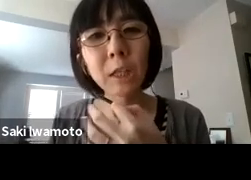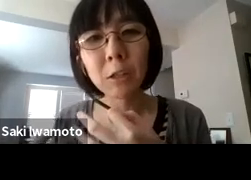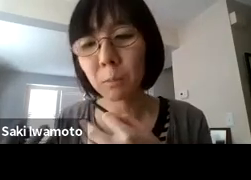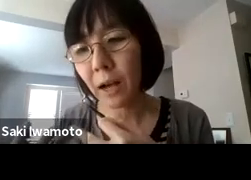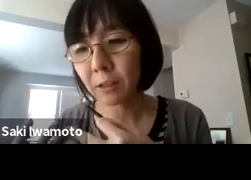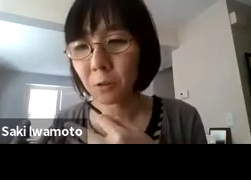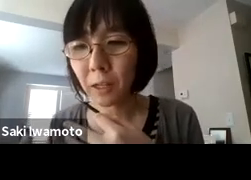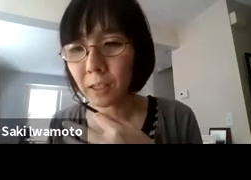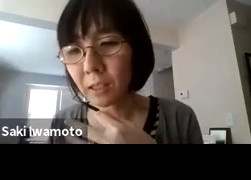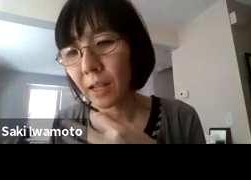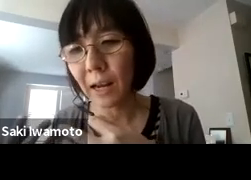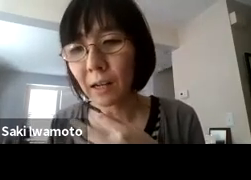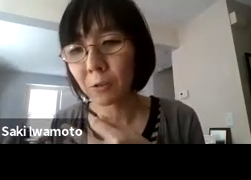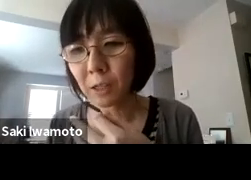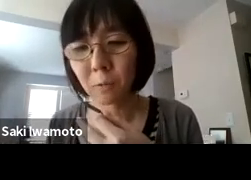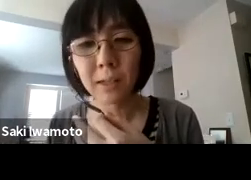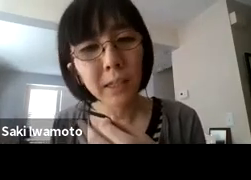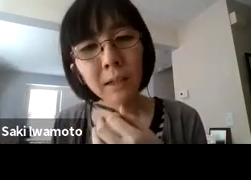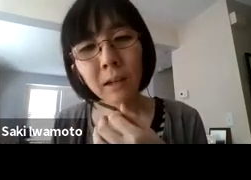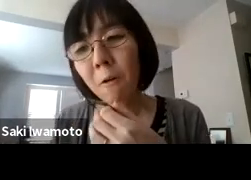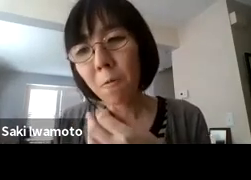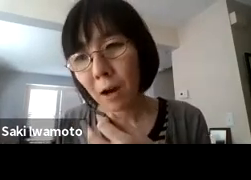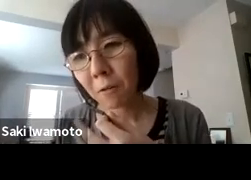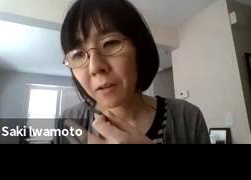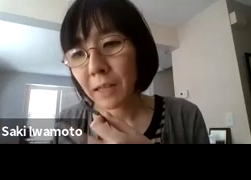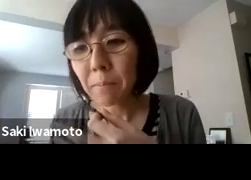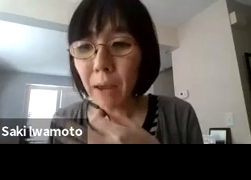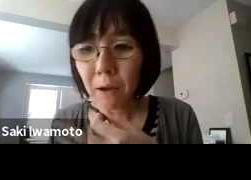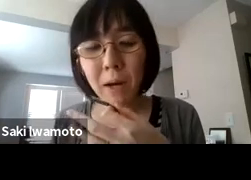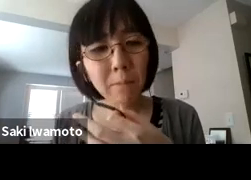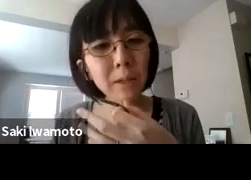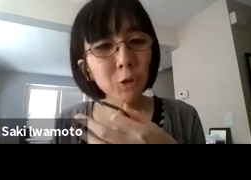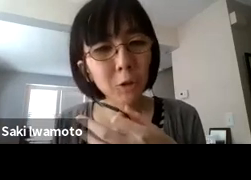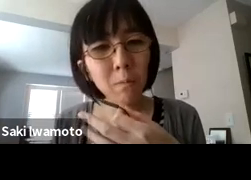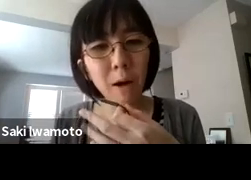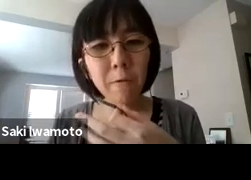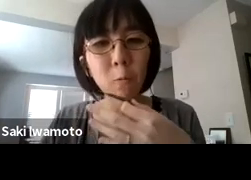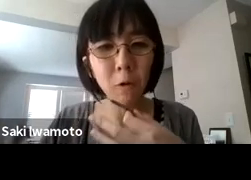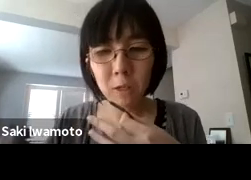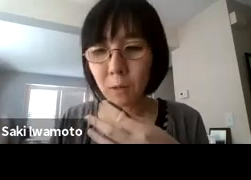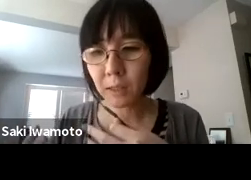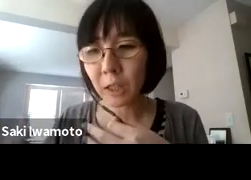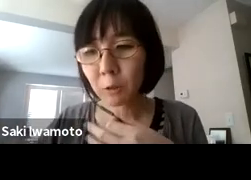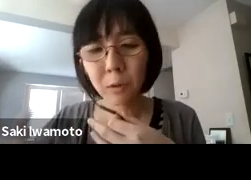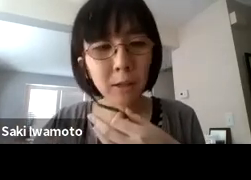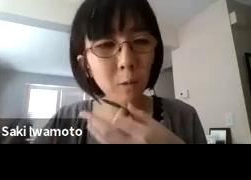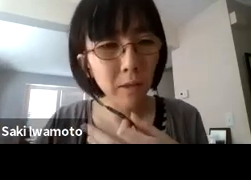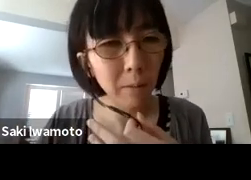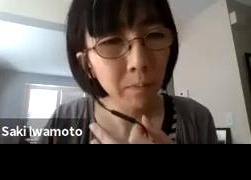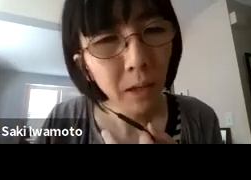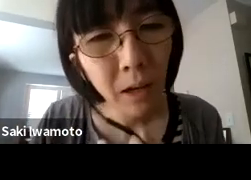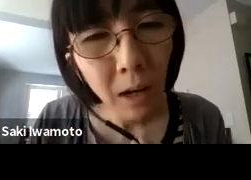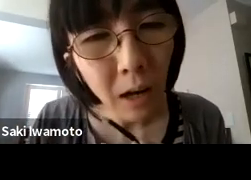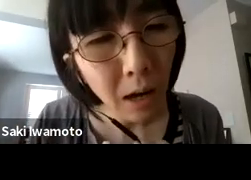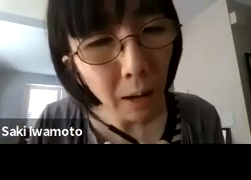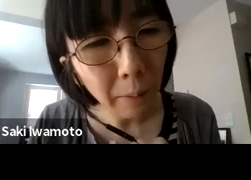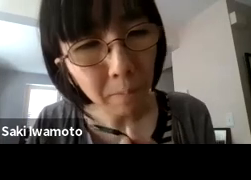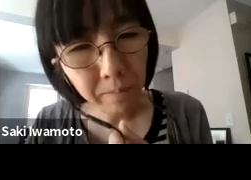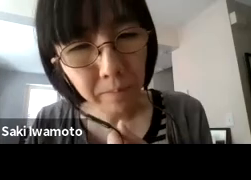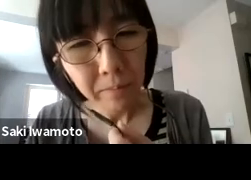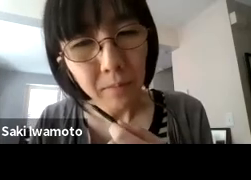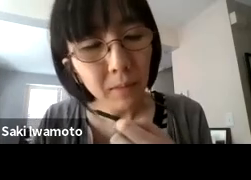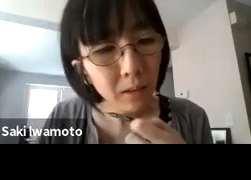is blind so like, they cannot do XYZ. Well, that may or may not be true but we work with what the child brings with them.